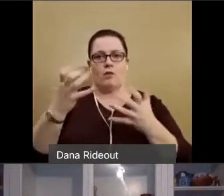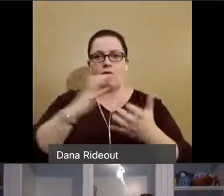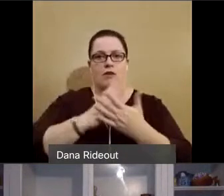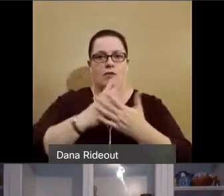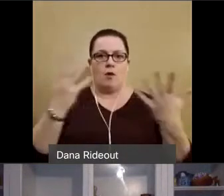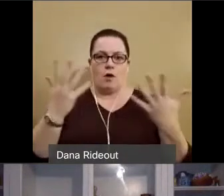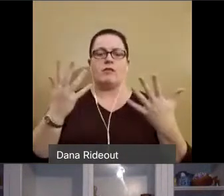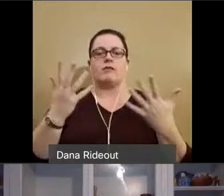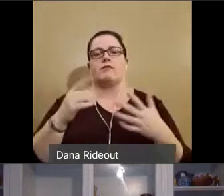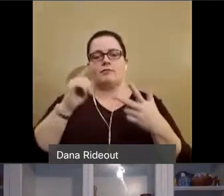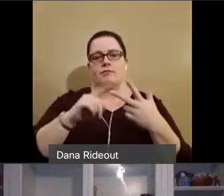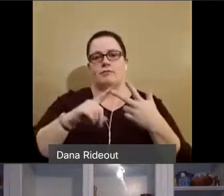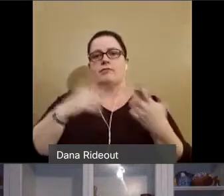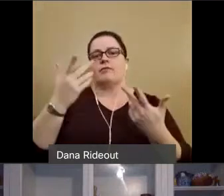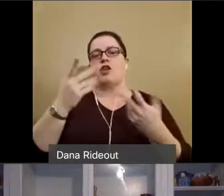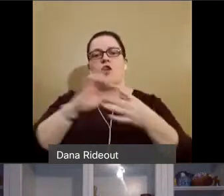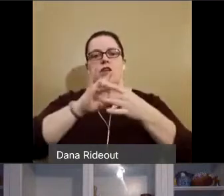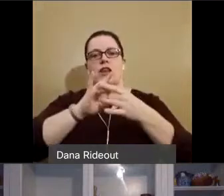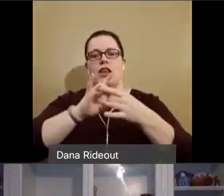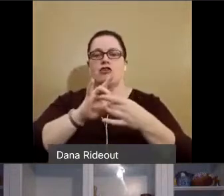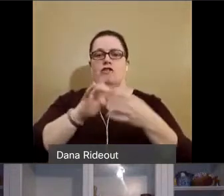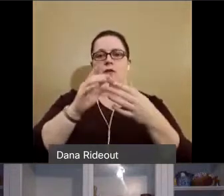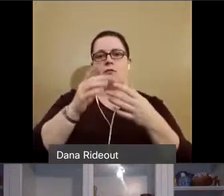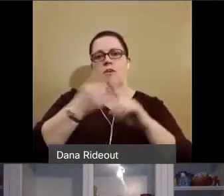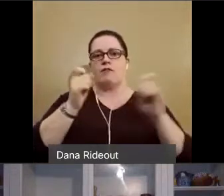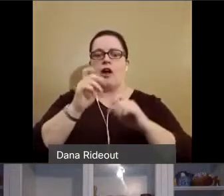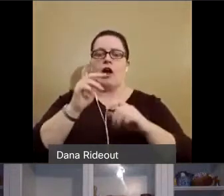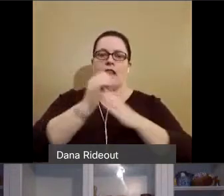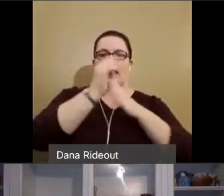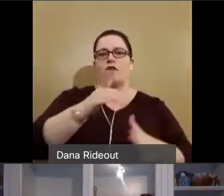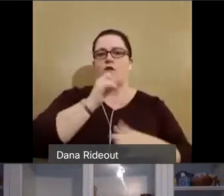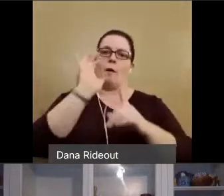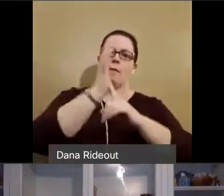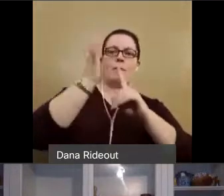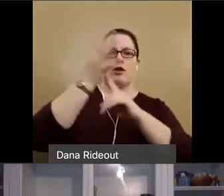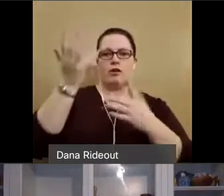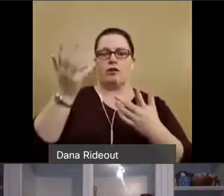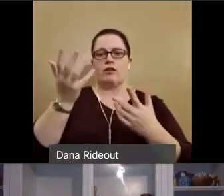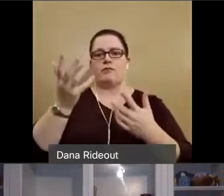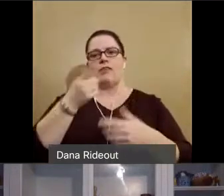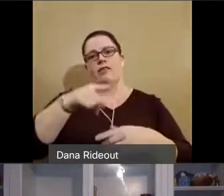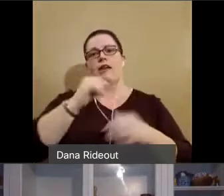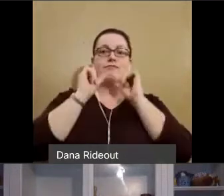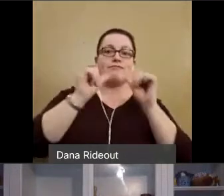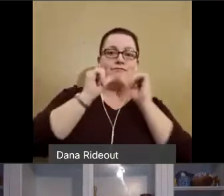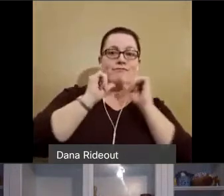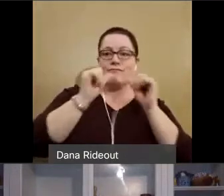So, the relationship between populous leaders and this denial of extent. And severity of the threat, and the relationship to science.